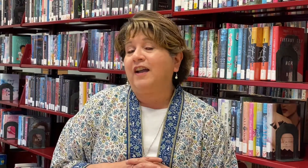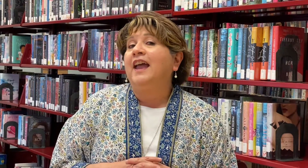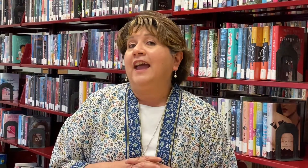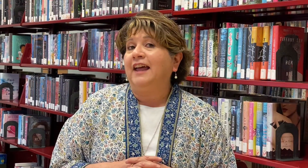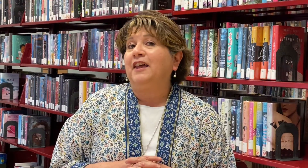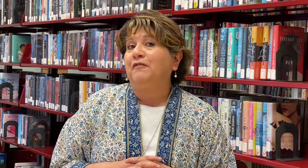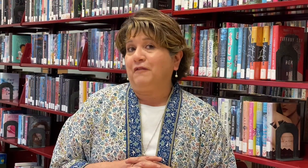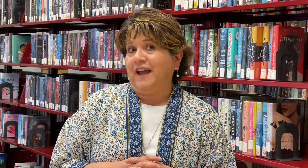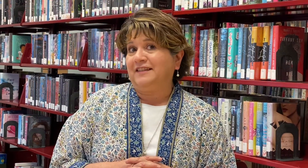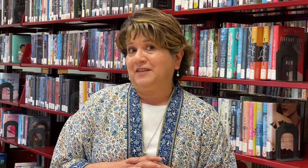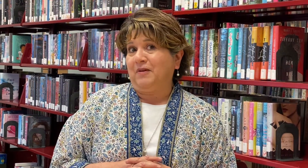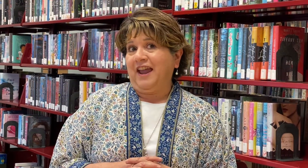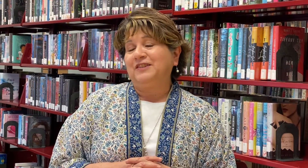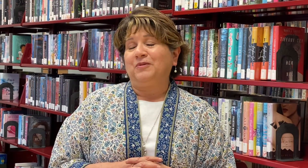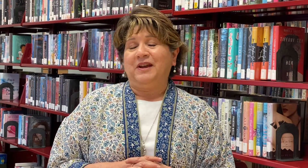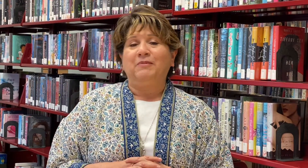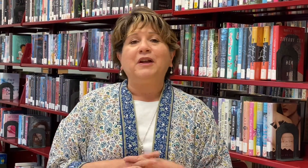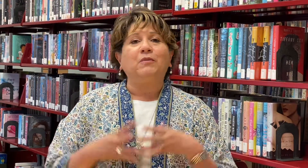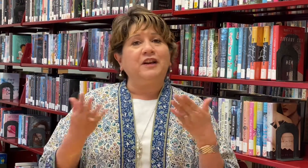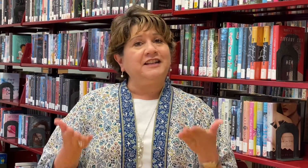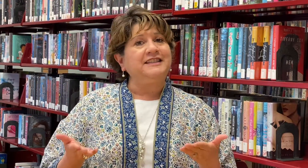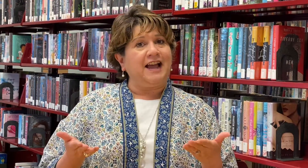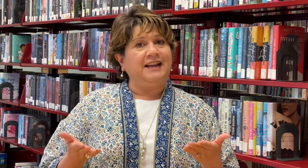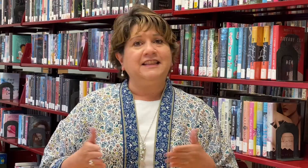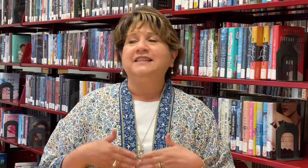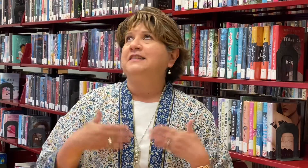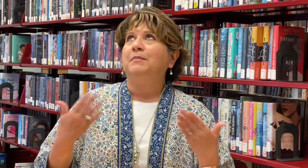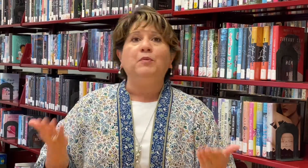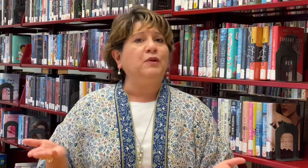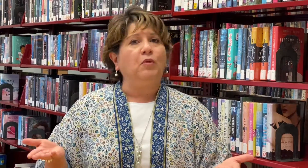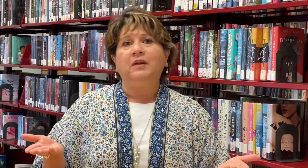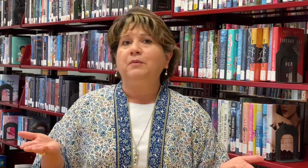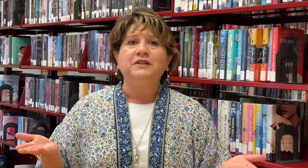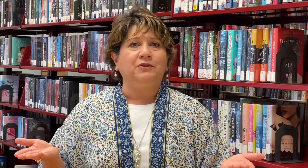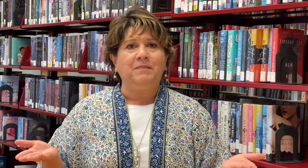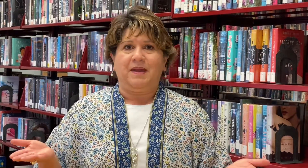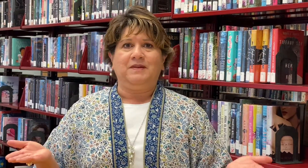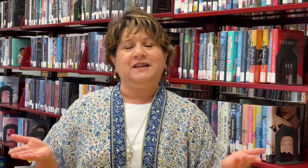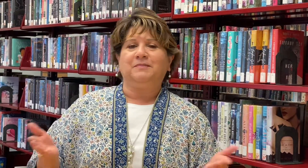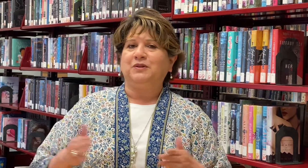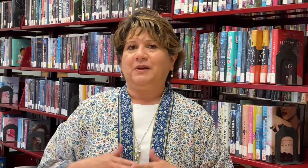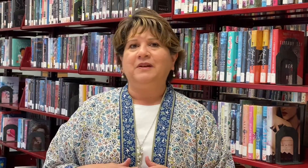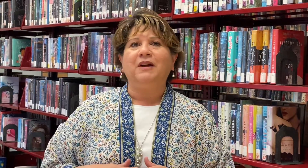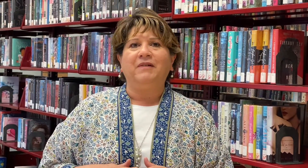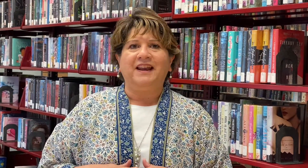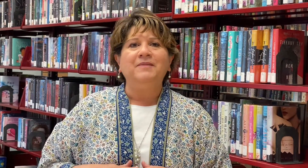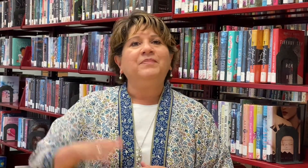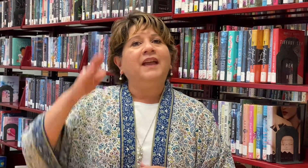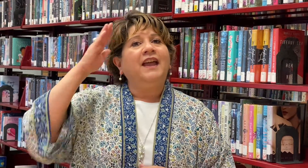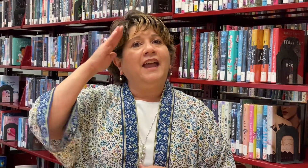"Hello Friends." Okay, so here we go-- We're gonna sign it. This is something we normally would do at Babytime, so here we go, ready?